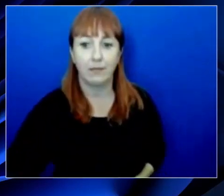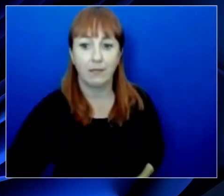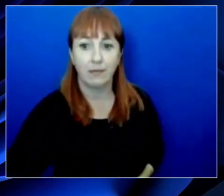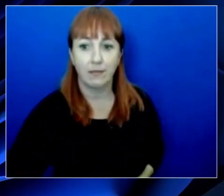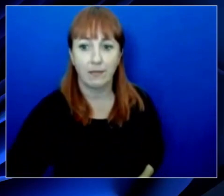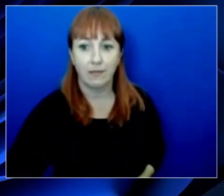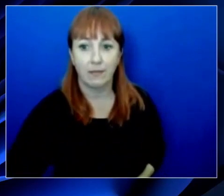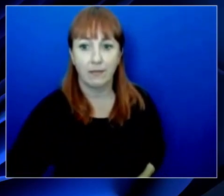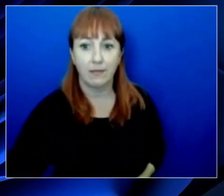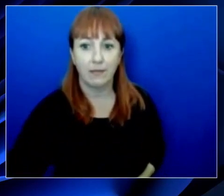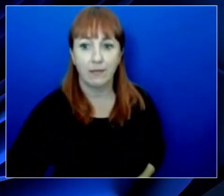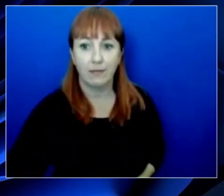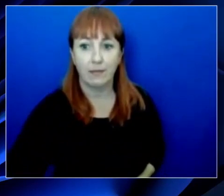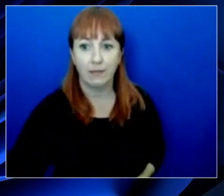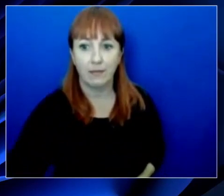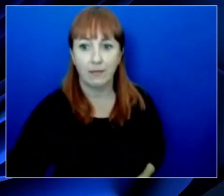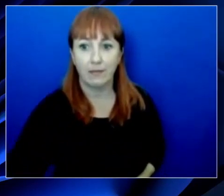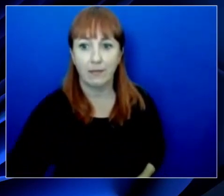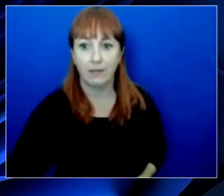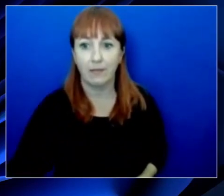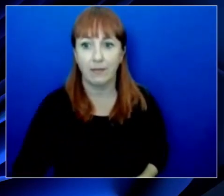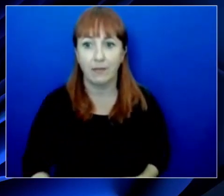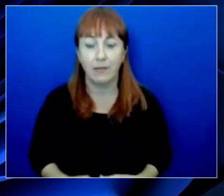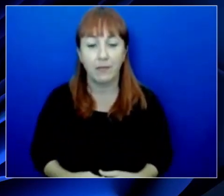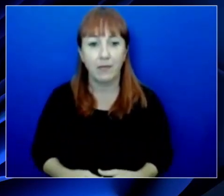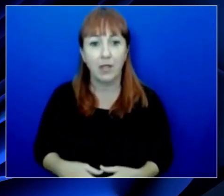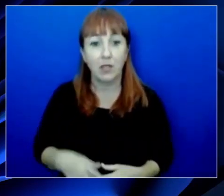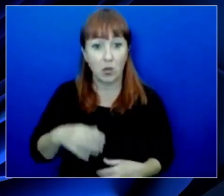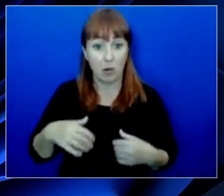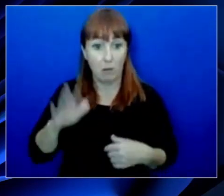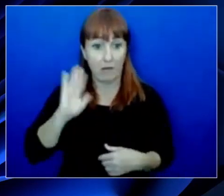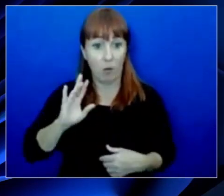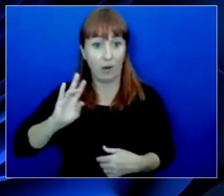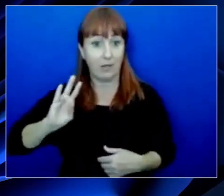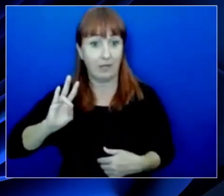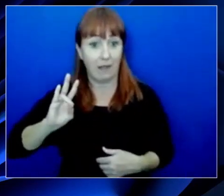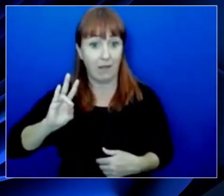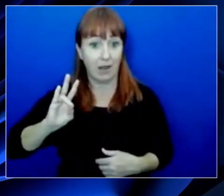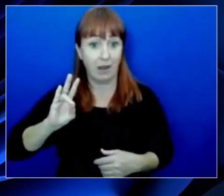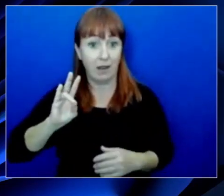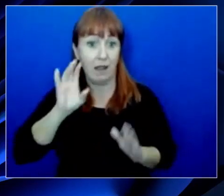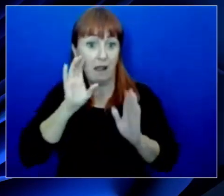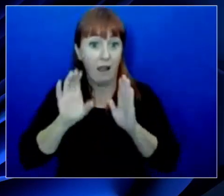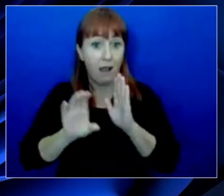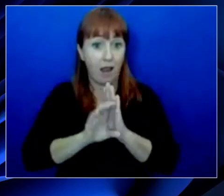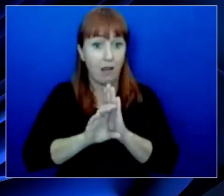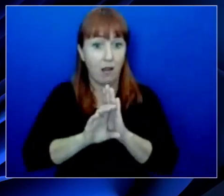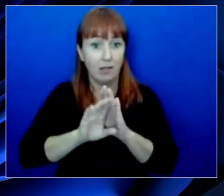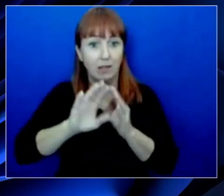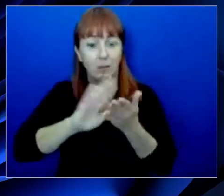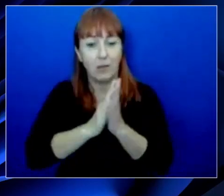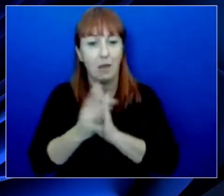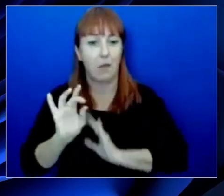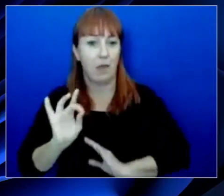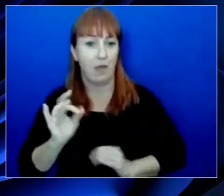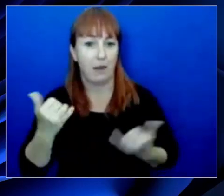so now I have 8 icons instead of seven in my quick settings. I hope you like it.